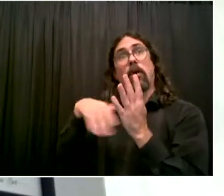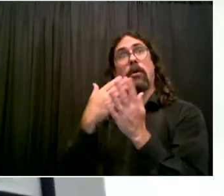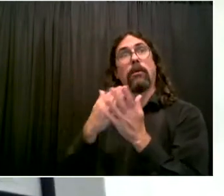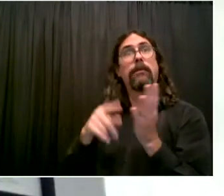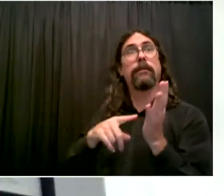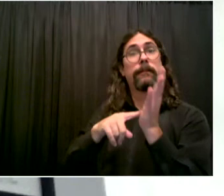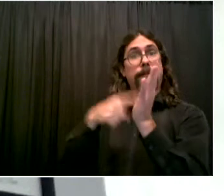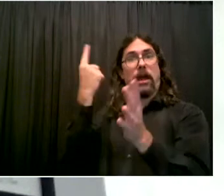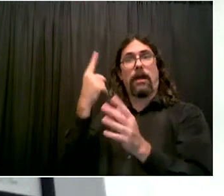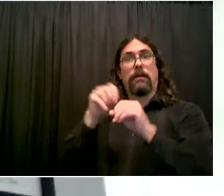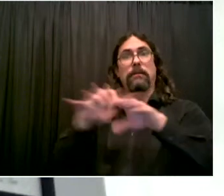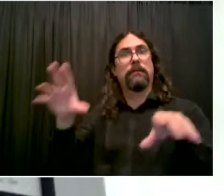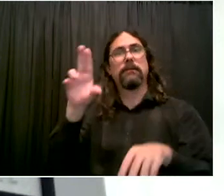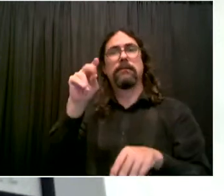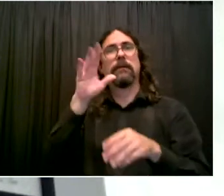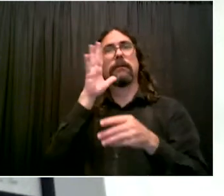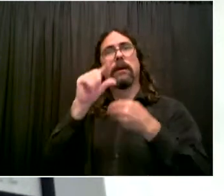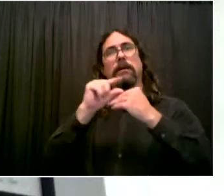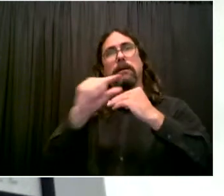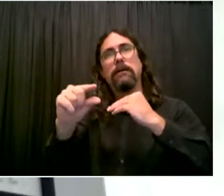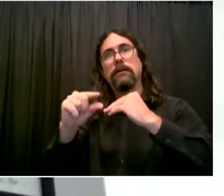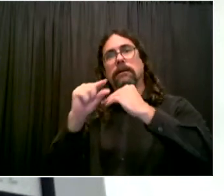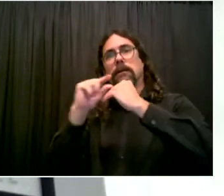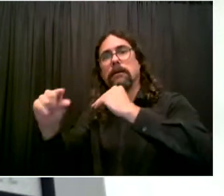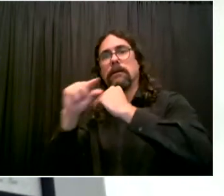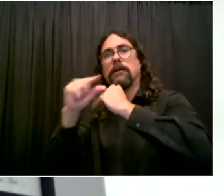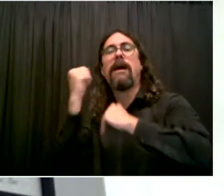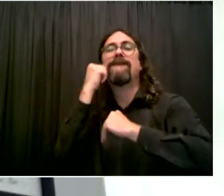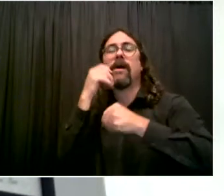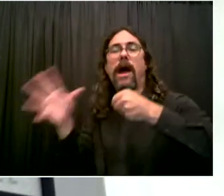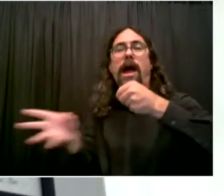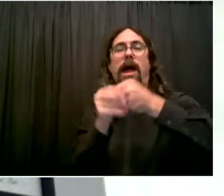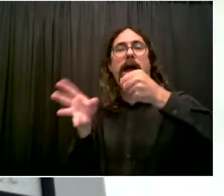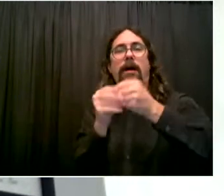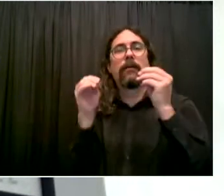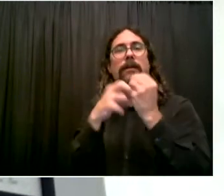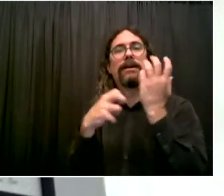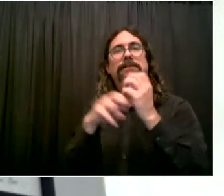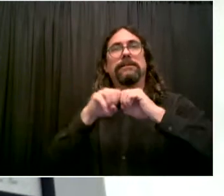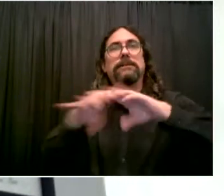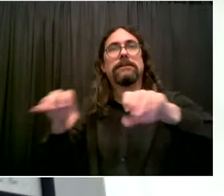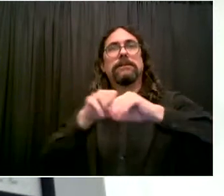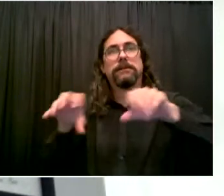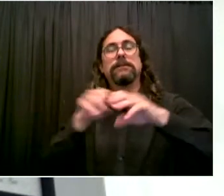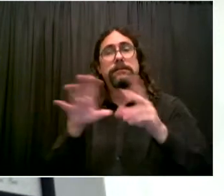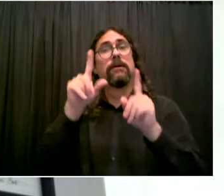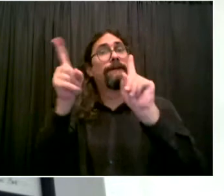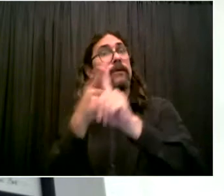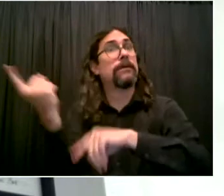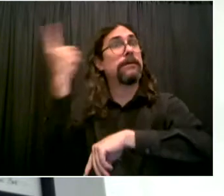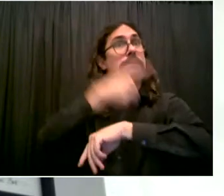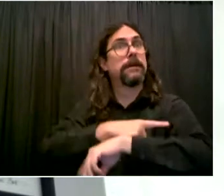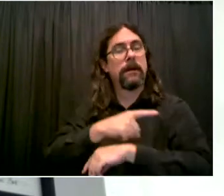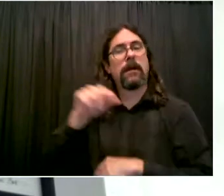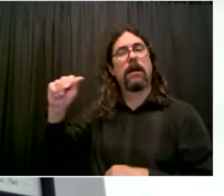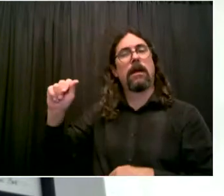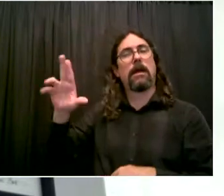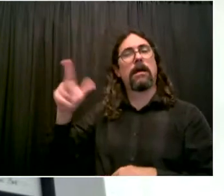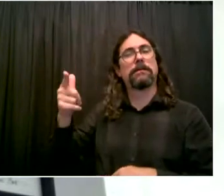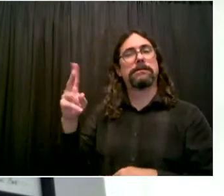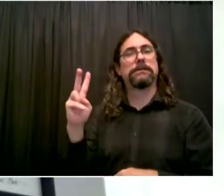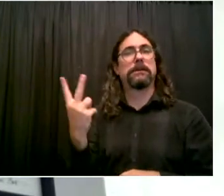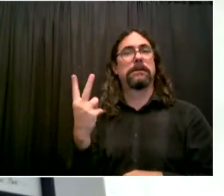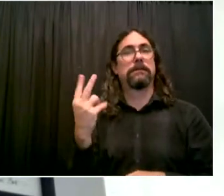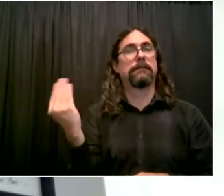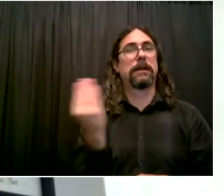NYC.GOV/HOMECOMING